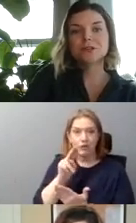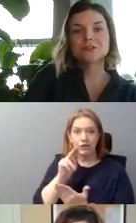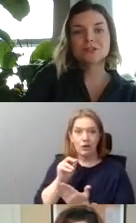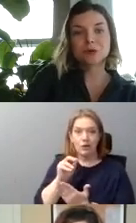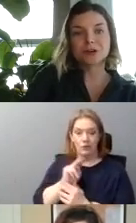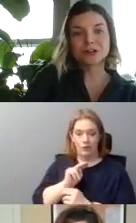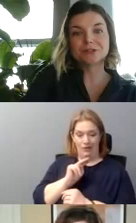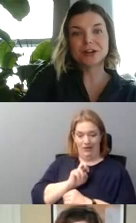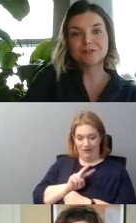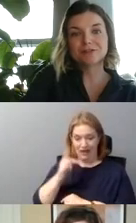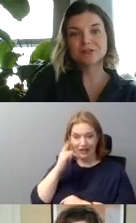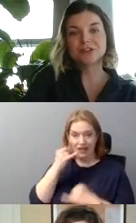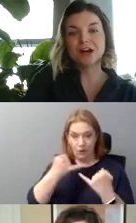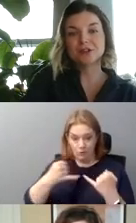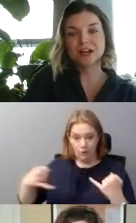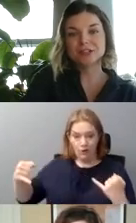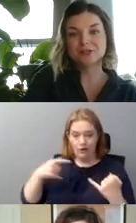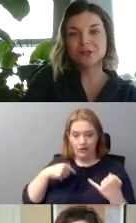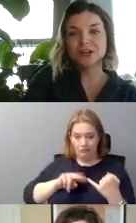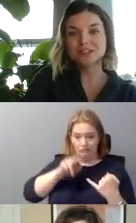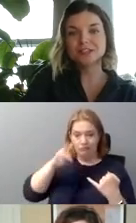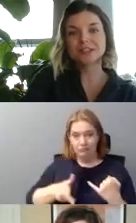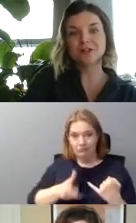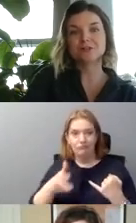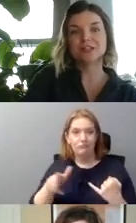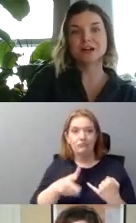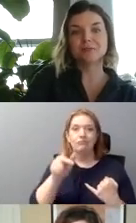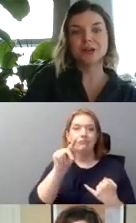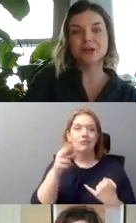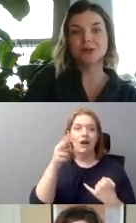Once over the border you will drive through the Tahoe National Forest, down through Sacramento,